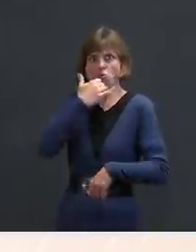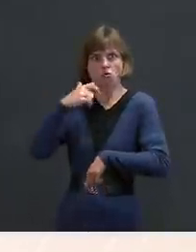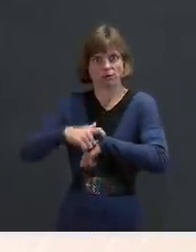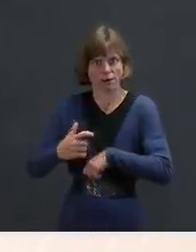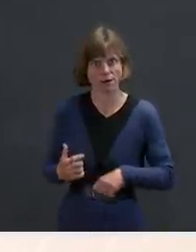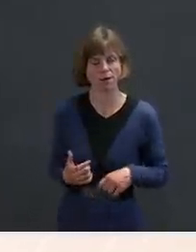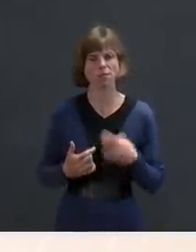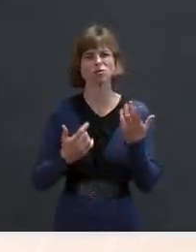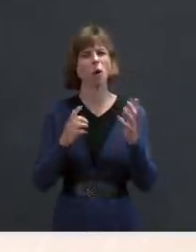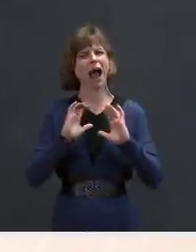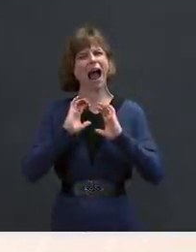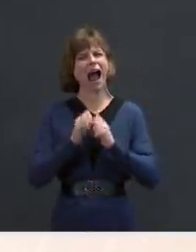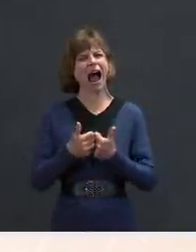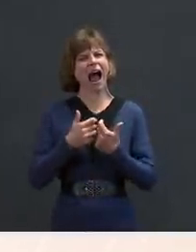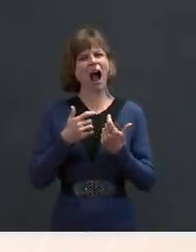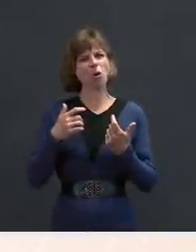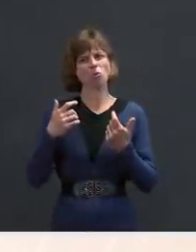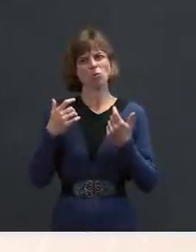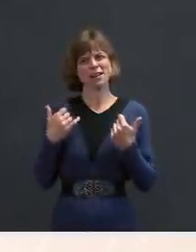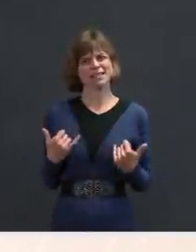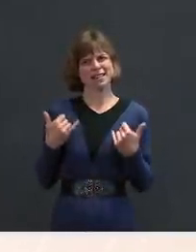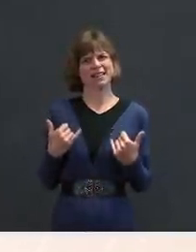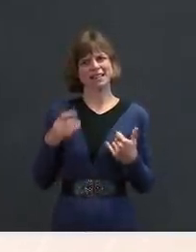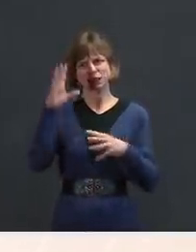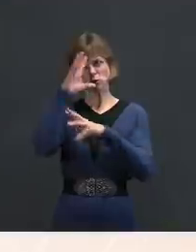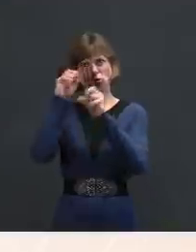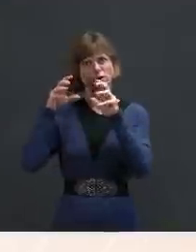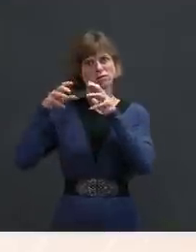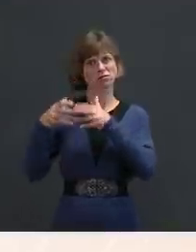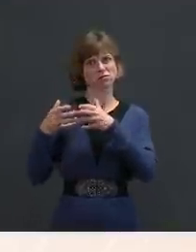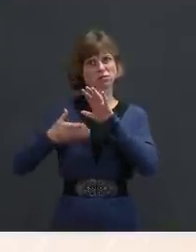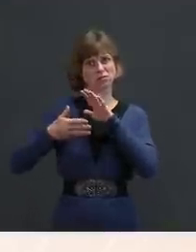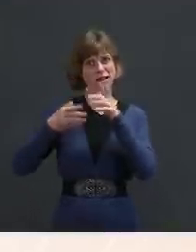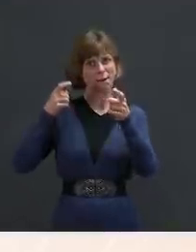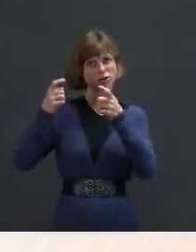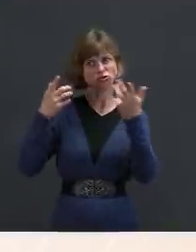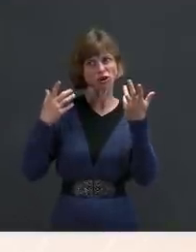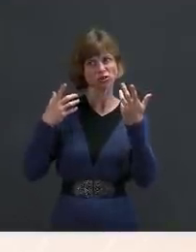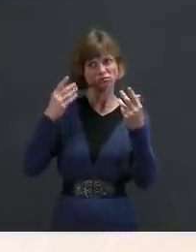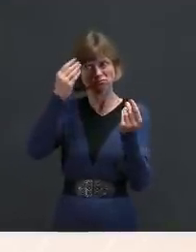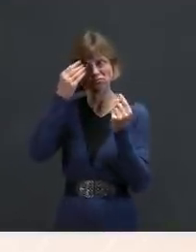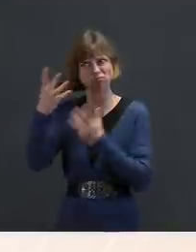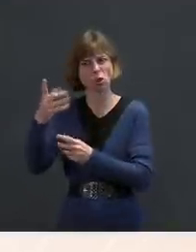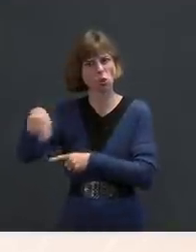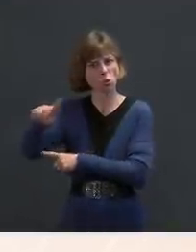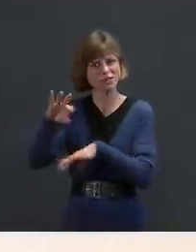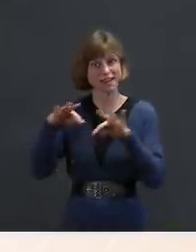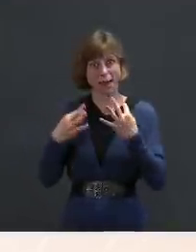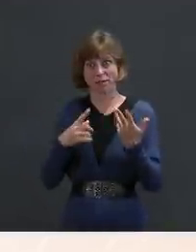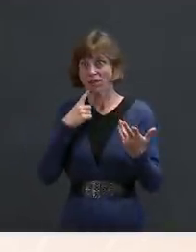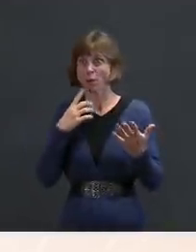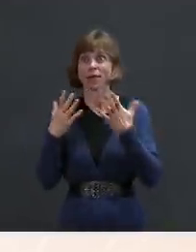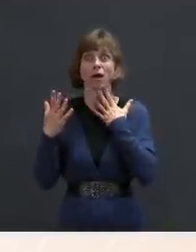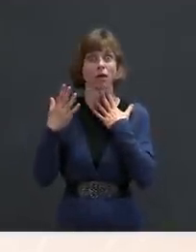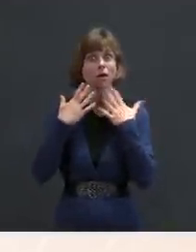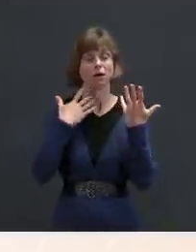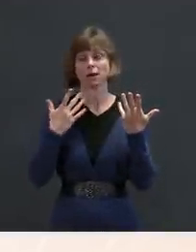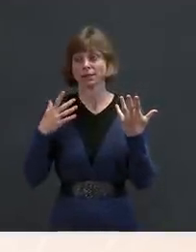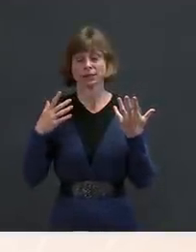conveying that message to these desperate families and, you know, people who, respectfully, probably will not heed your warning